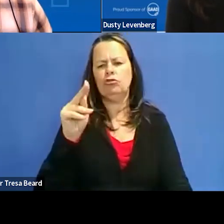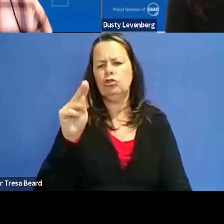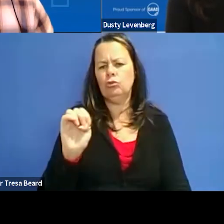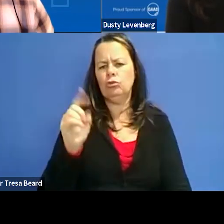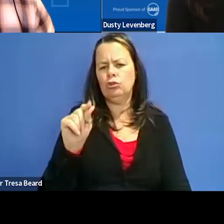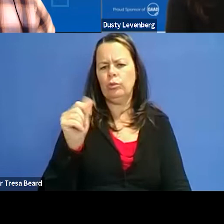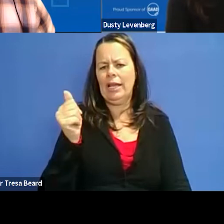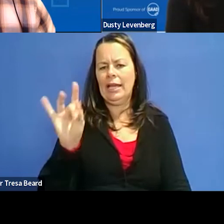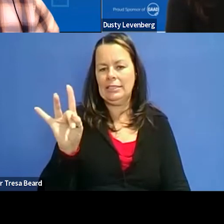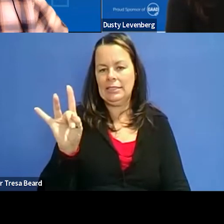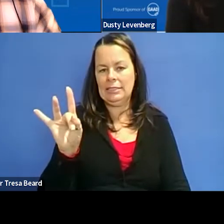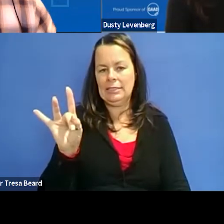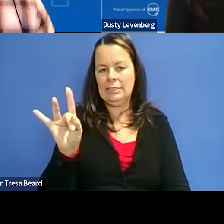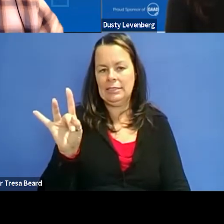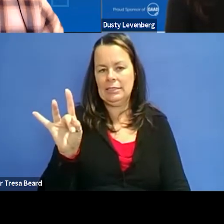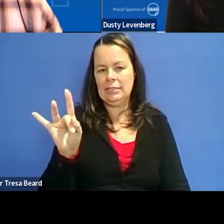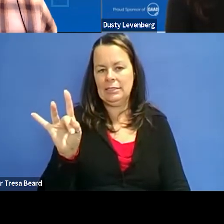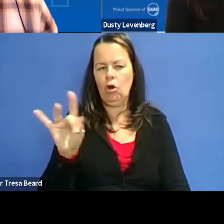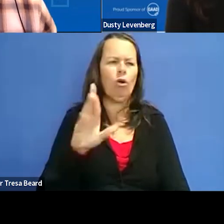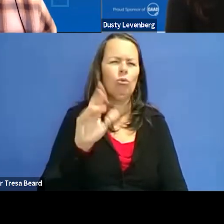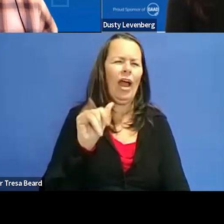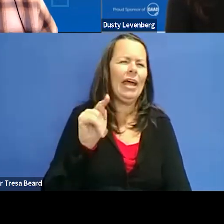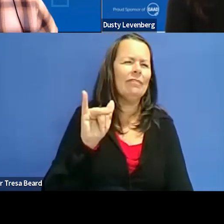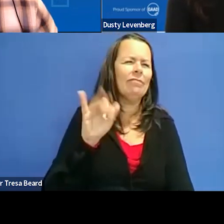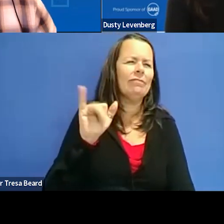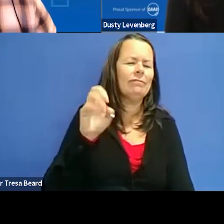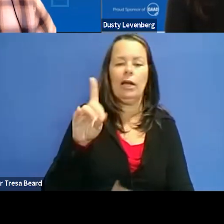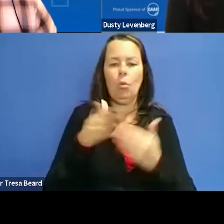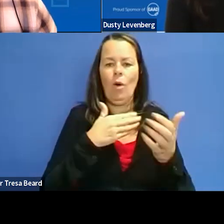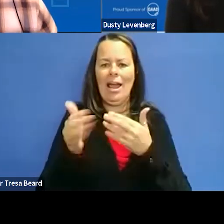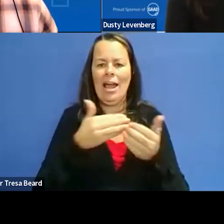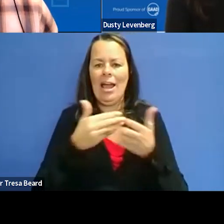sorry, we're ratified or whatever the term is by the W3C in June.